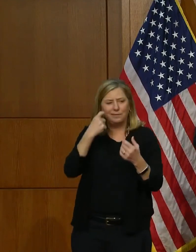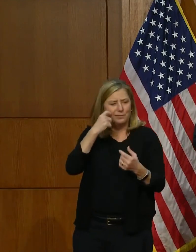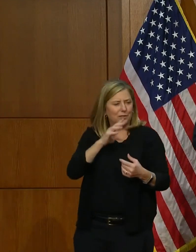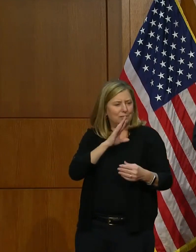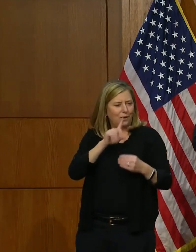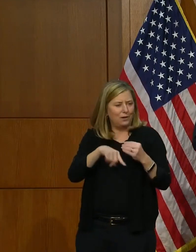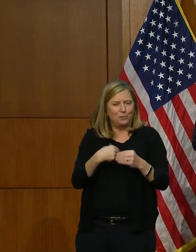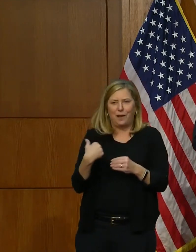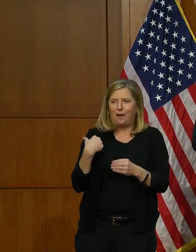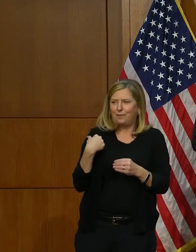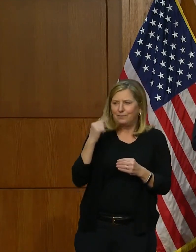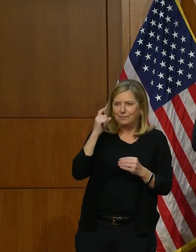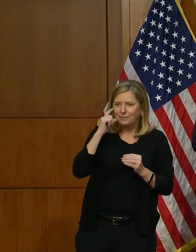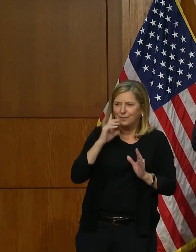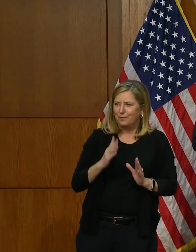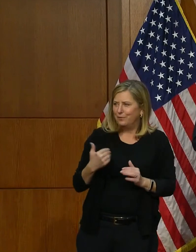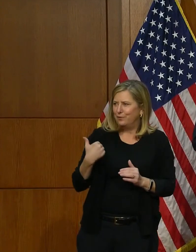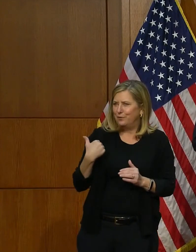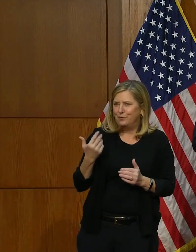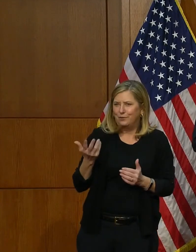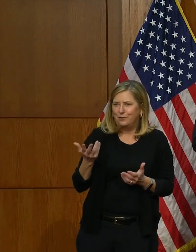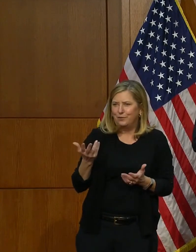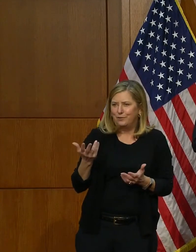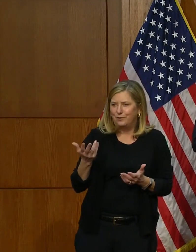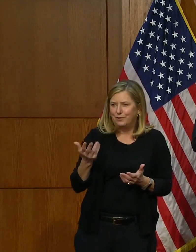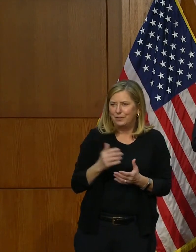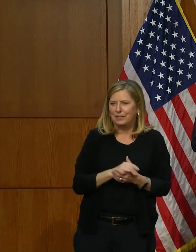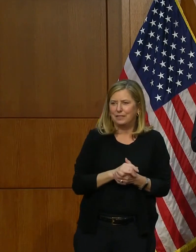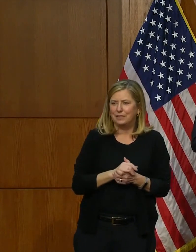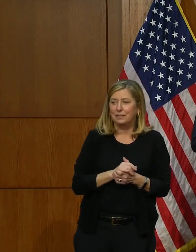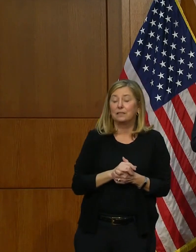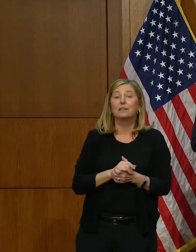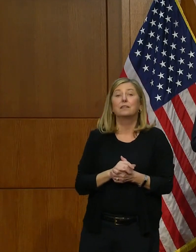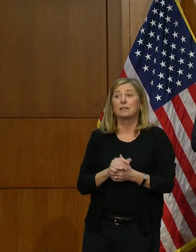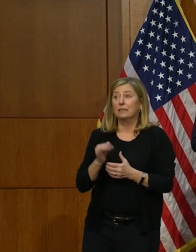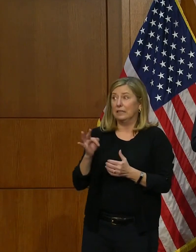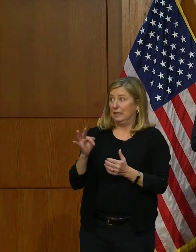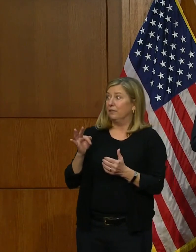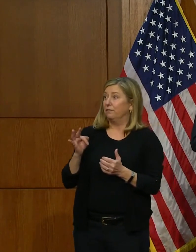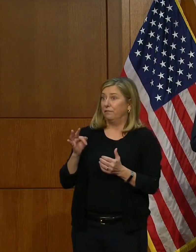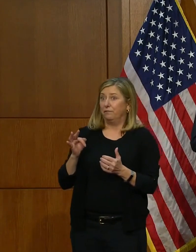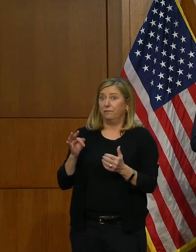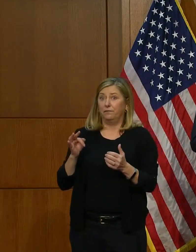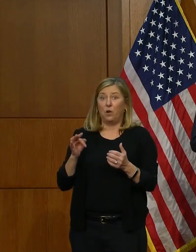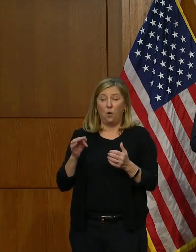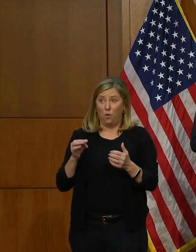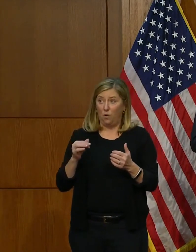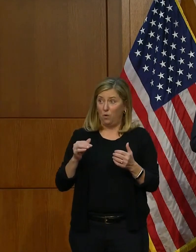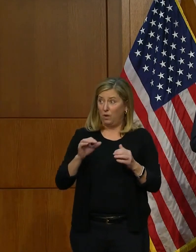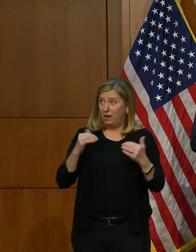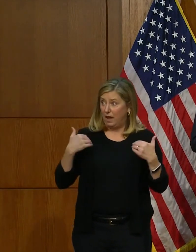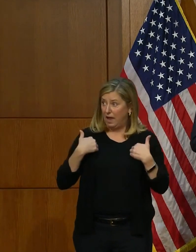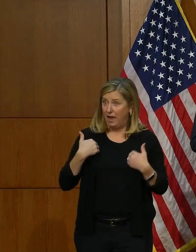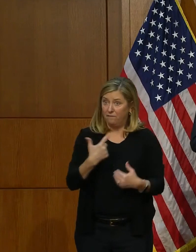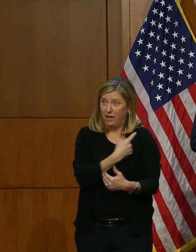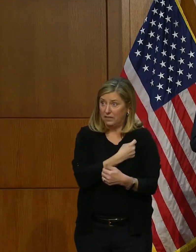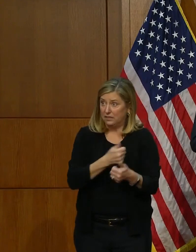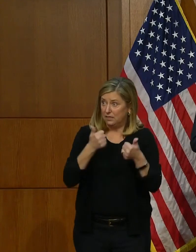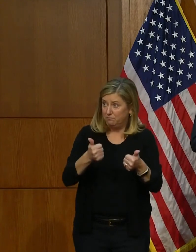UP THE RESTRICTIONS. WHO'S SORT OF RELATED TO WHAT THE GOVERNOR WAS SAYING IN HIS OPENING